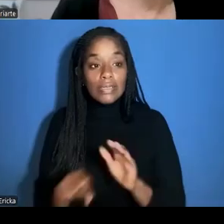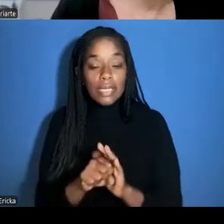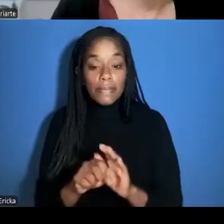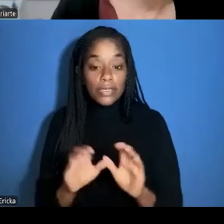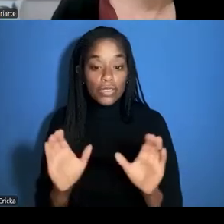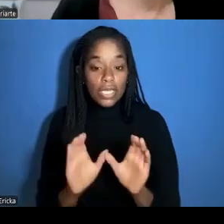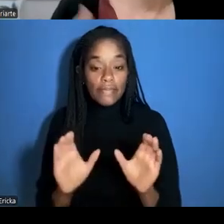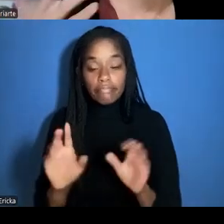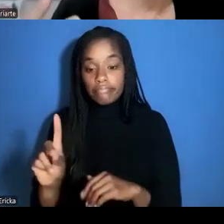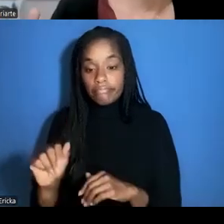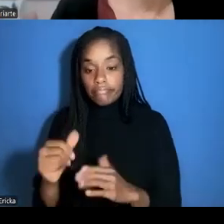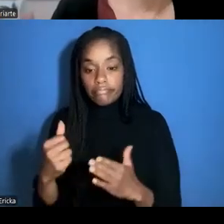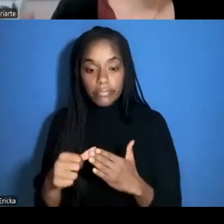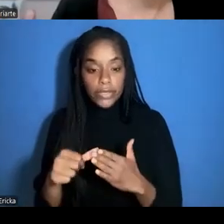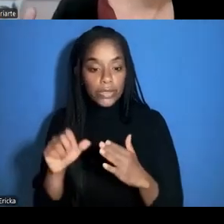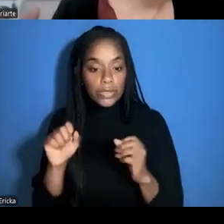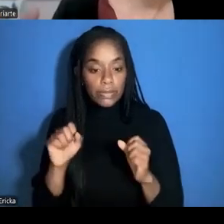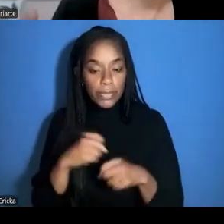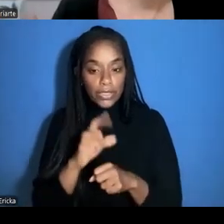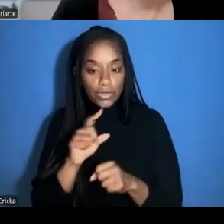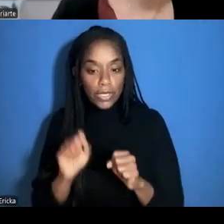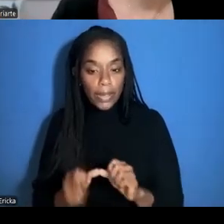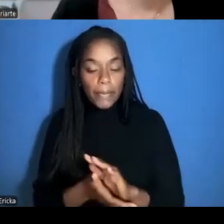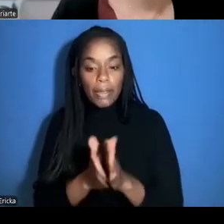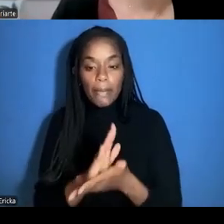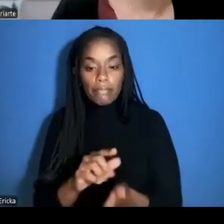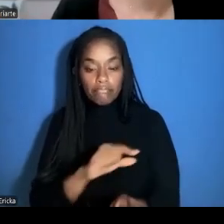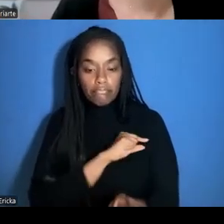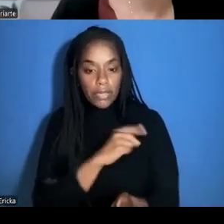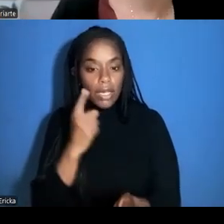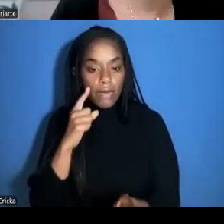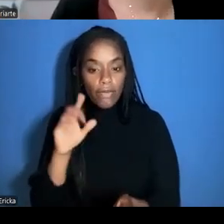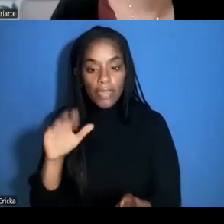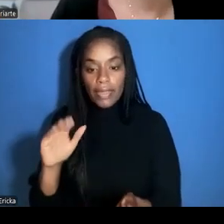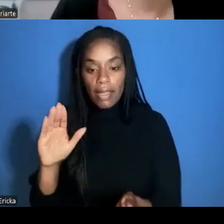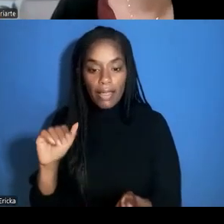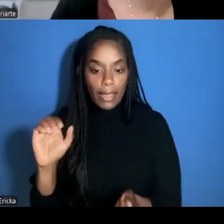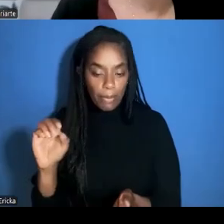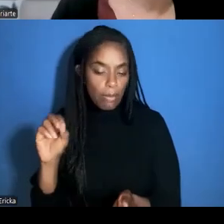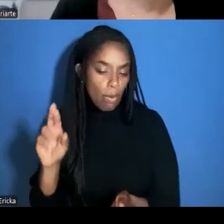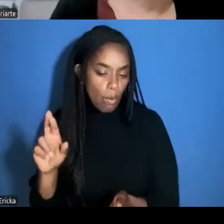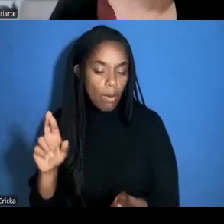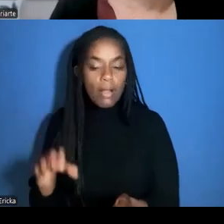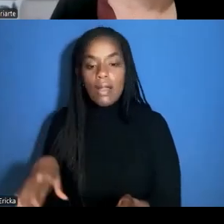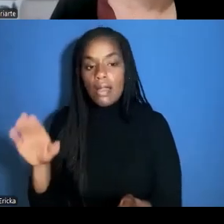so you can become eligible for the CalAble program or the Able program is in